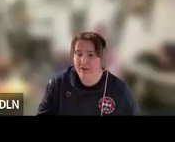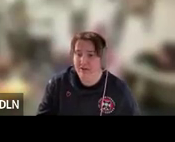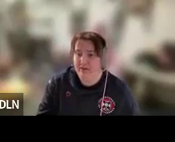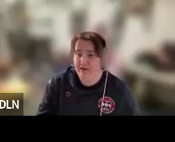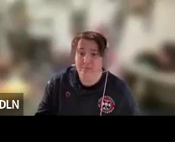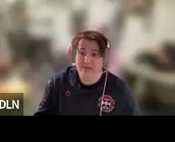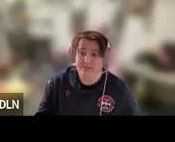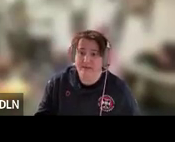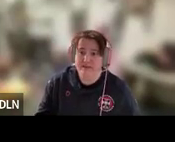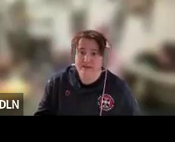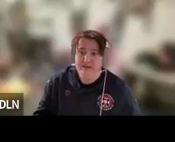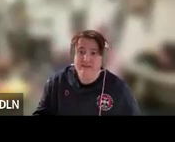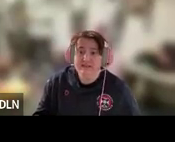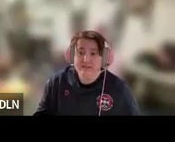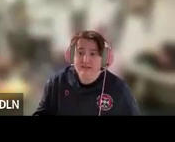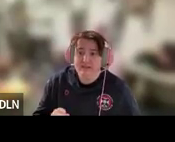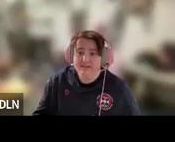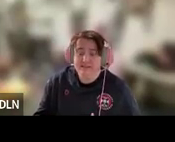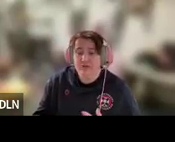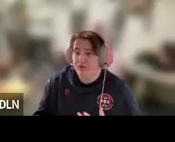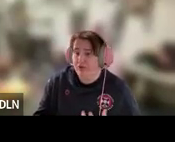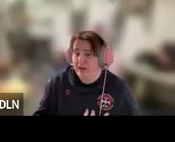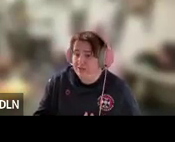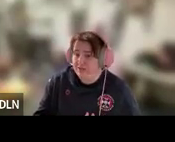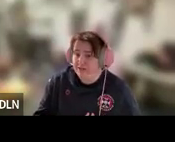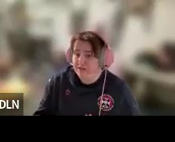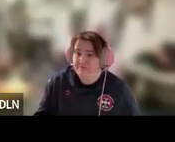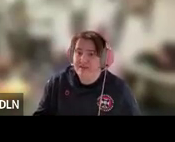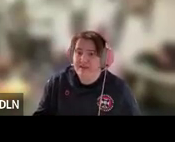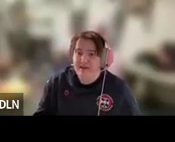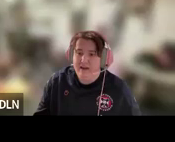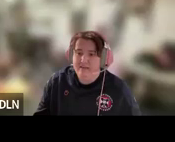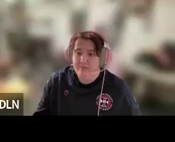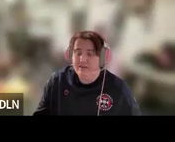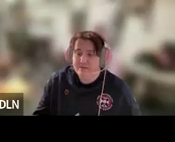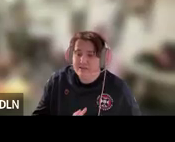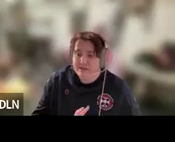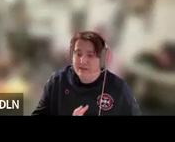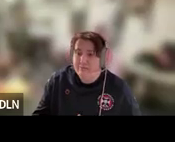file with an ombudsman. This can be a city or local council area, and the ombudsman is an